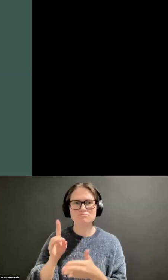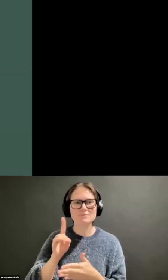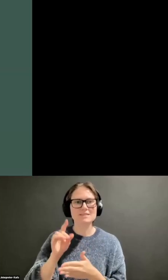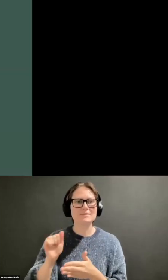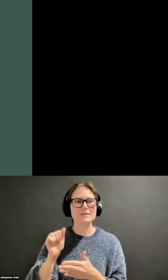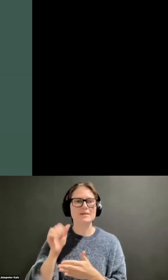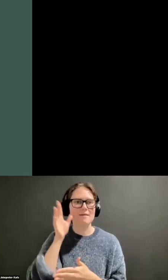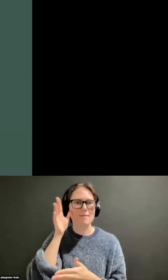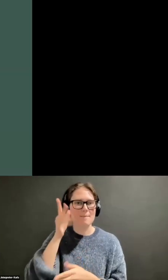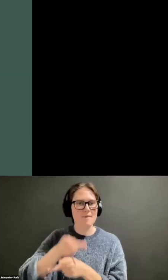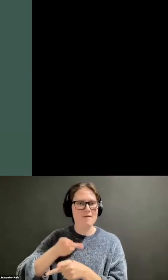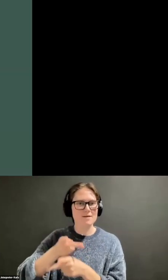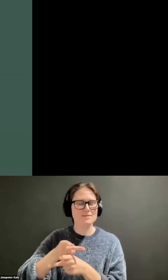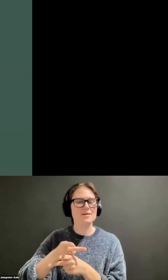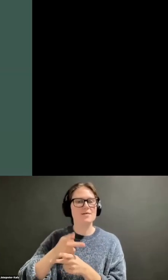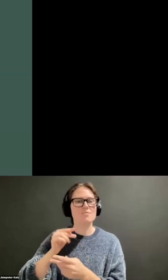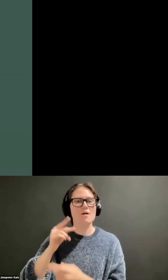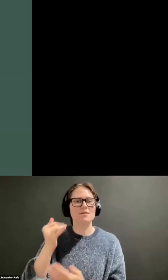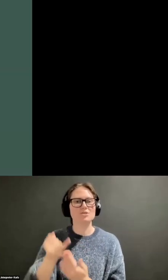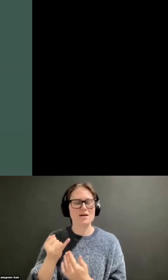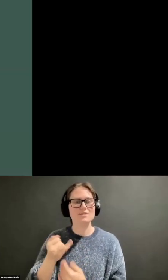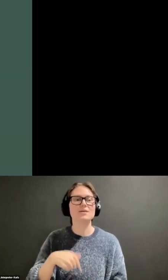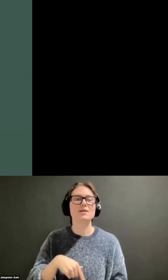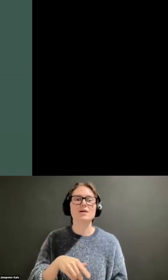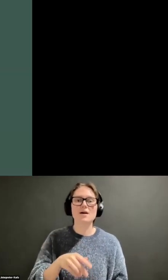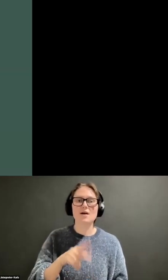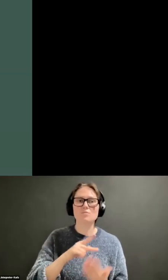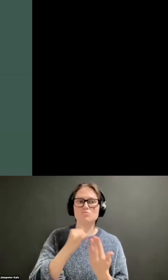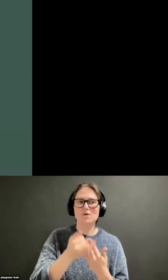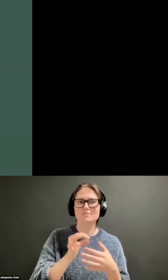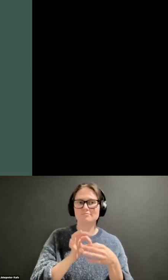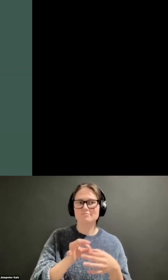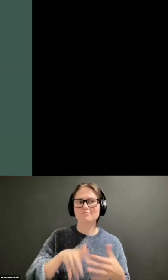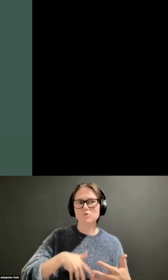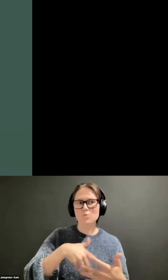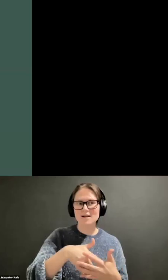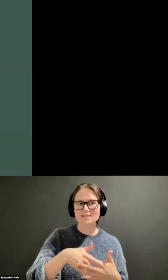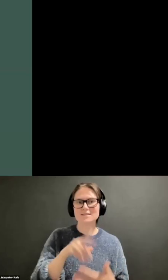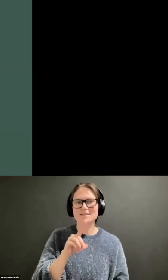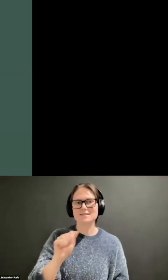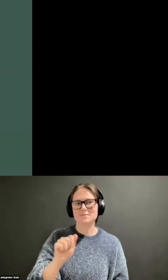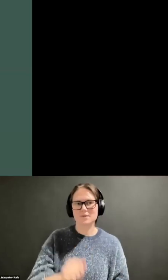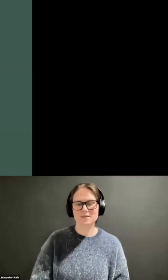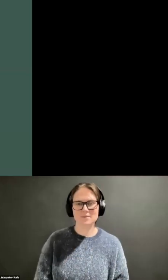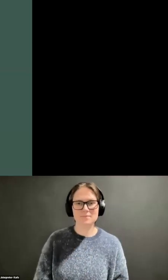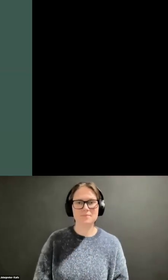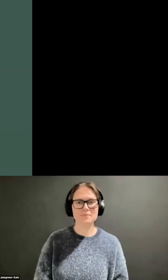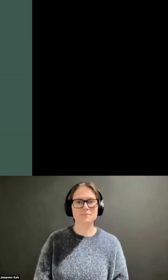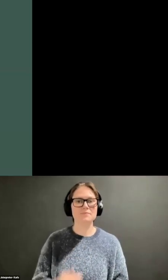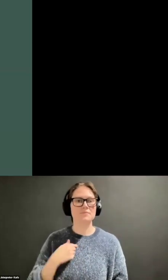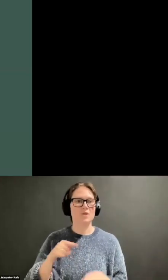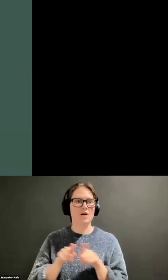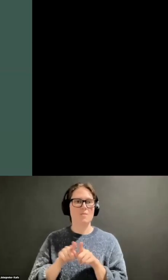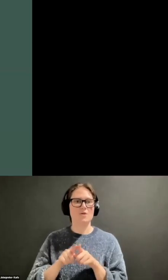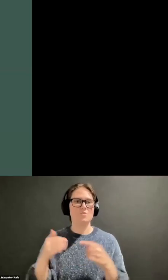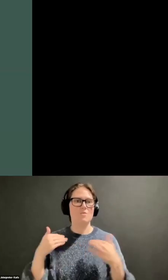and our projects about pregnancy and disability. I am also a physically disabled mom who uses a